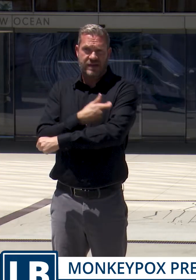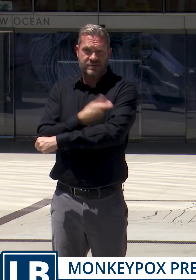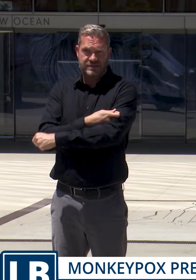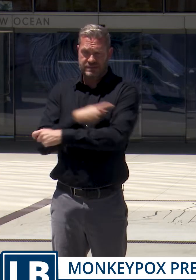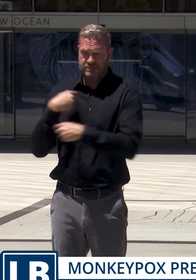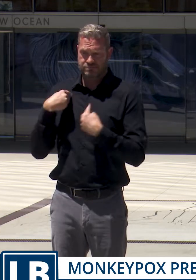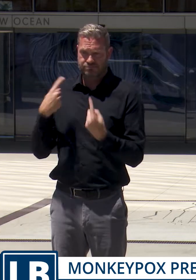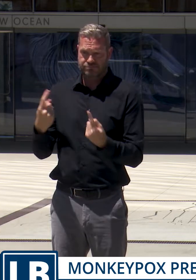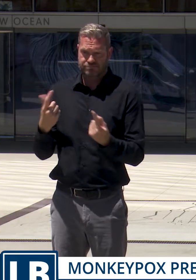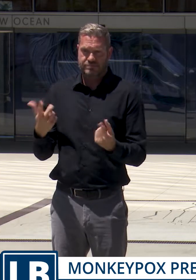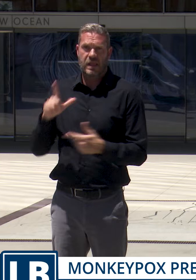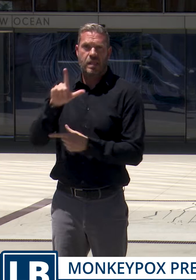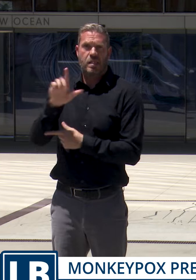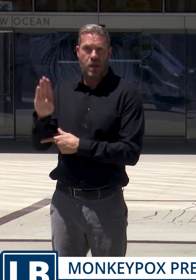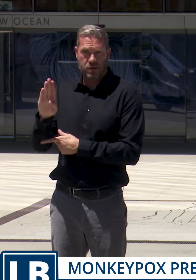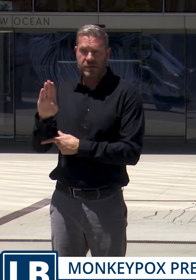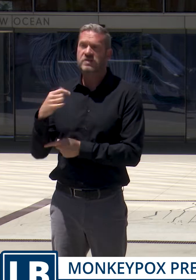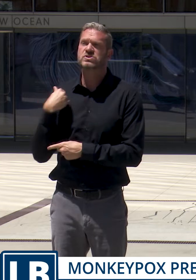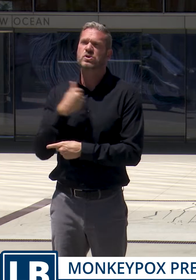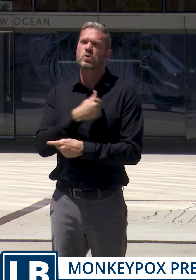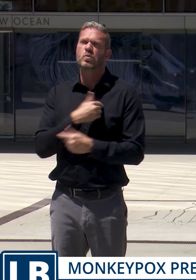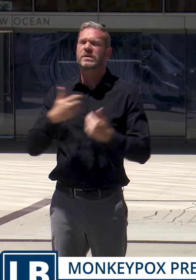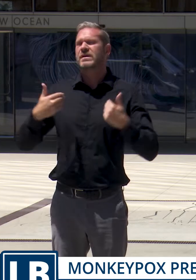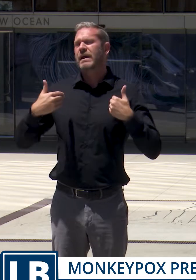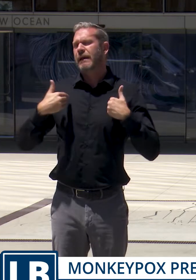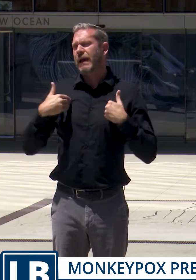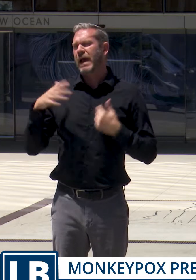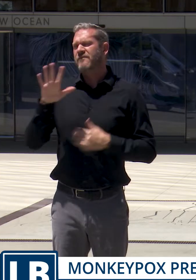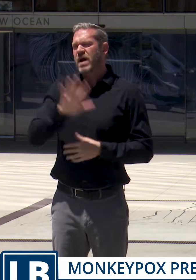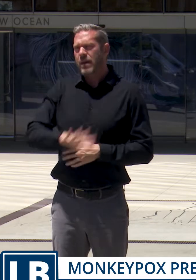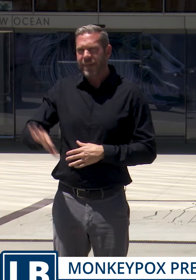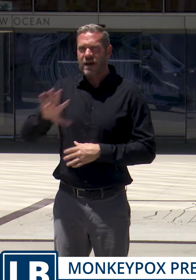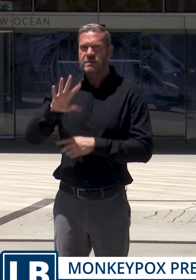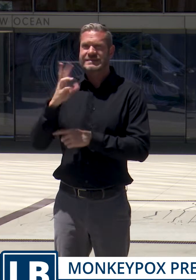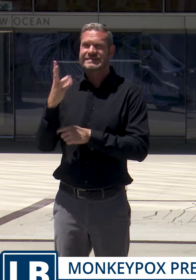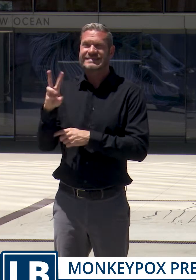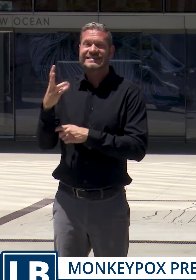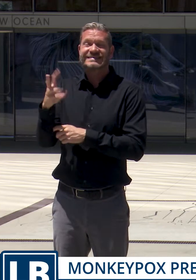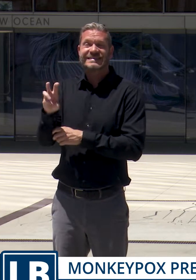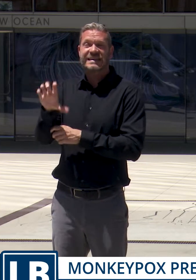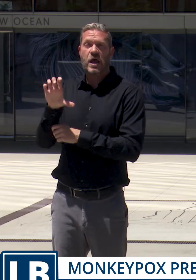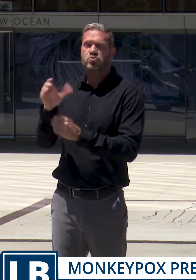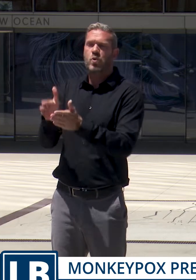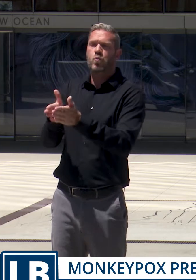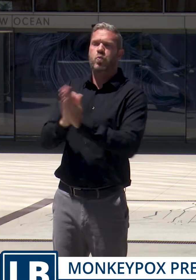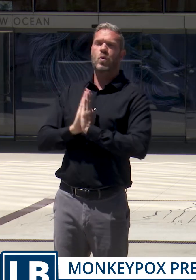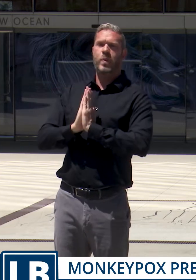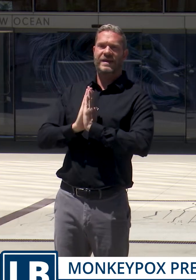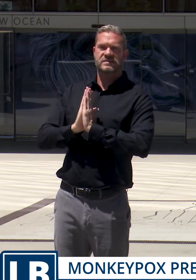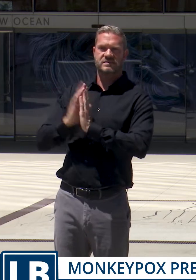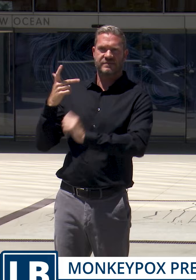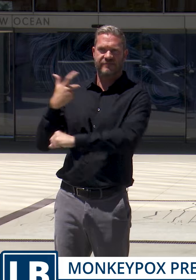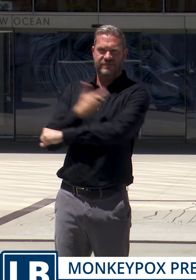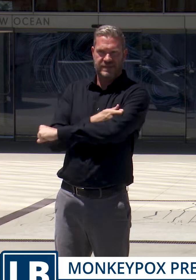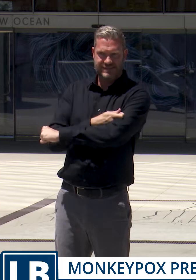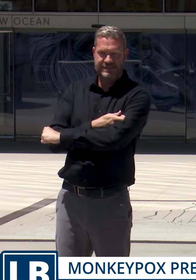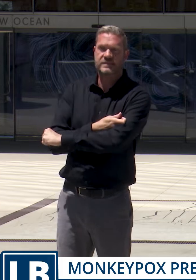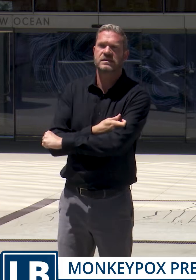and we have had about 1600 individuals a request vaccination now that doesn't mean that all 1600